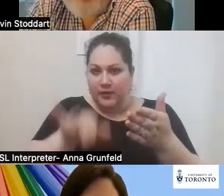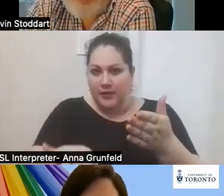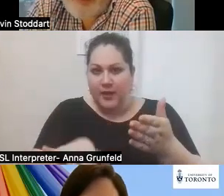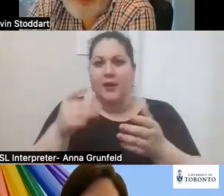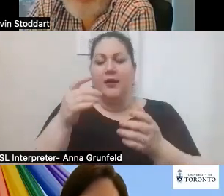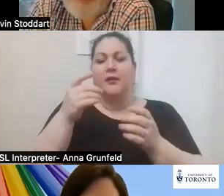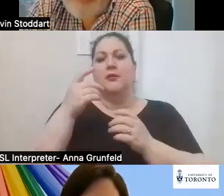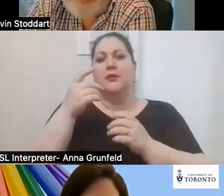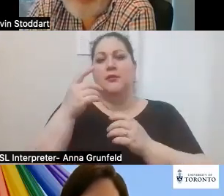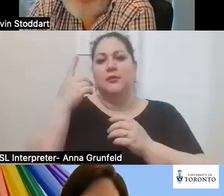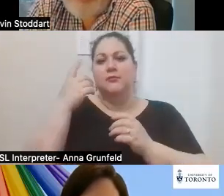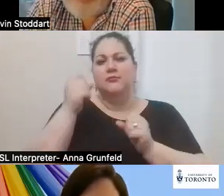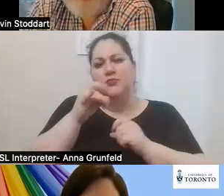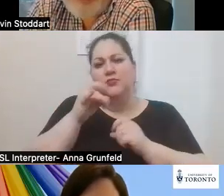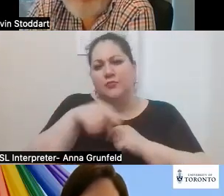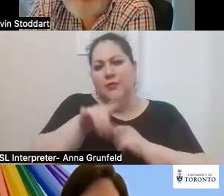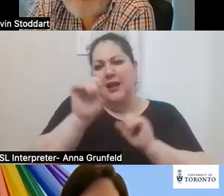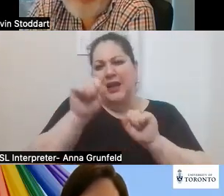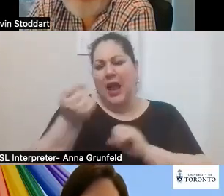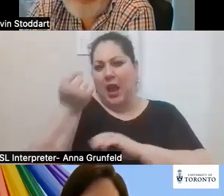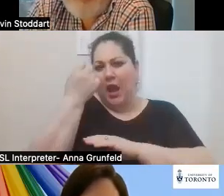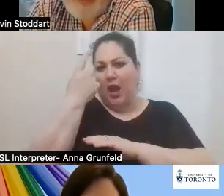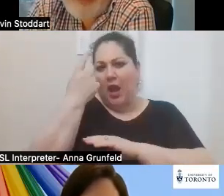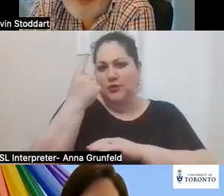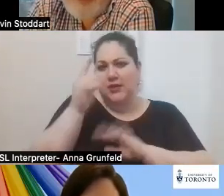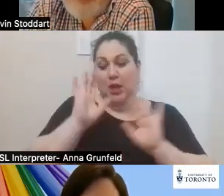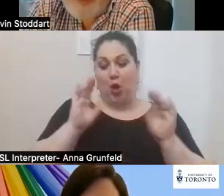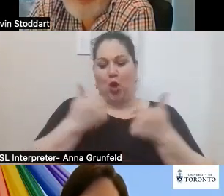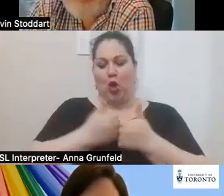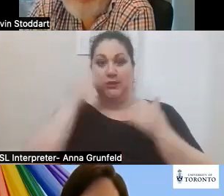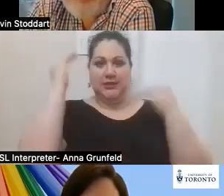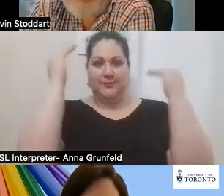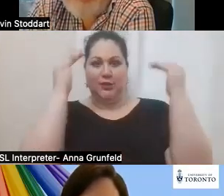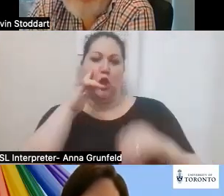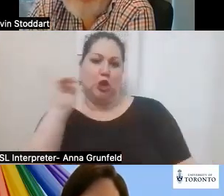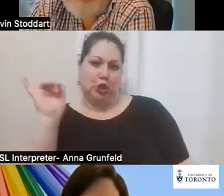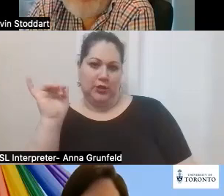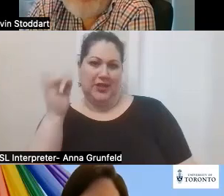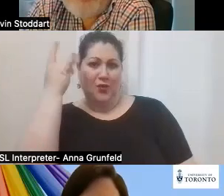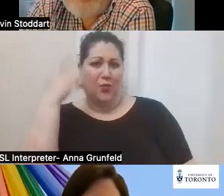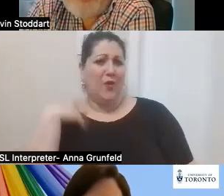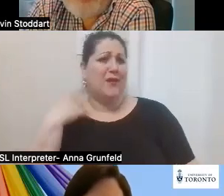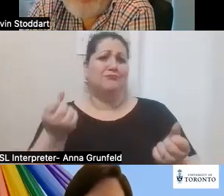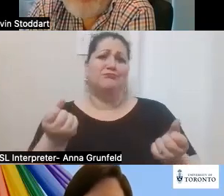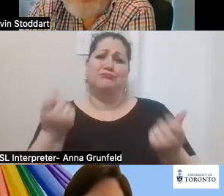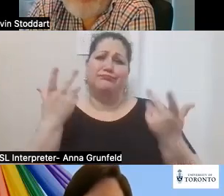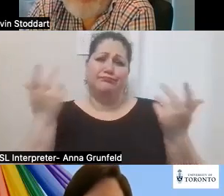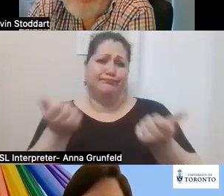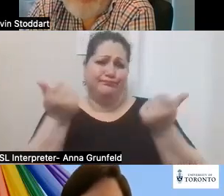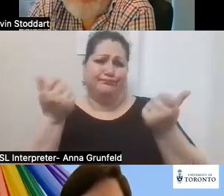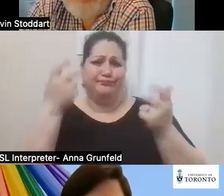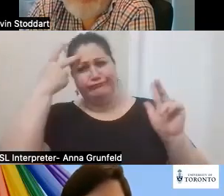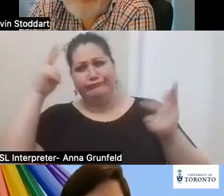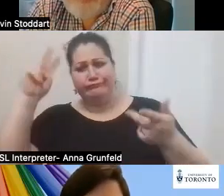looks like because there's so much misinformation out there. Great, thank you.